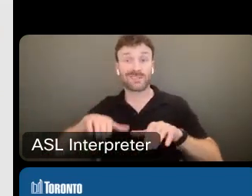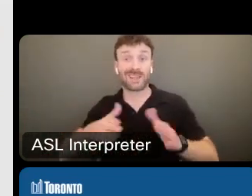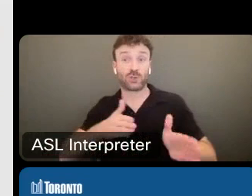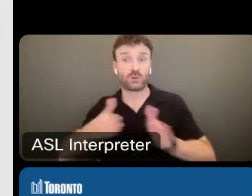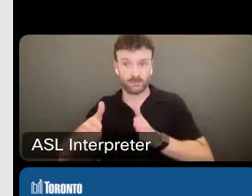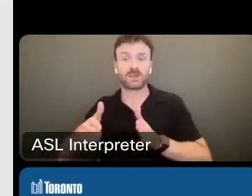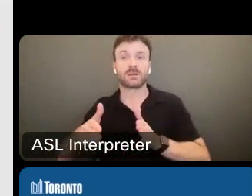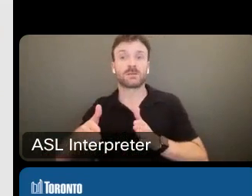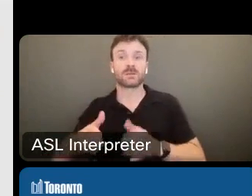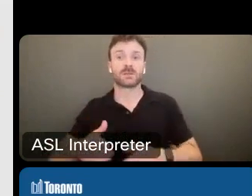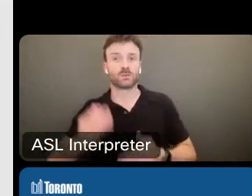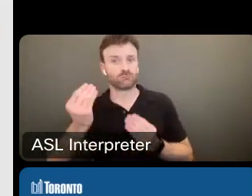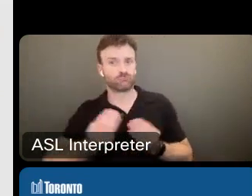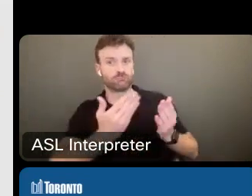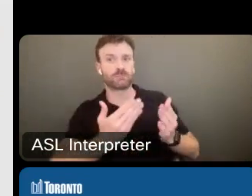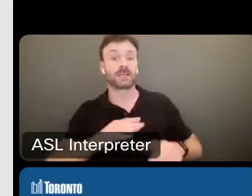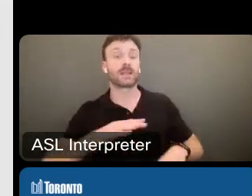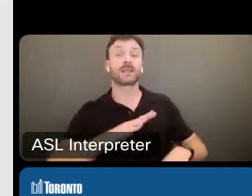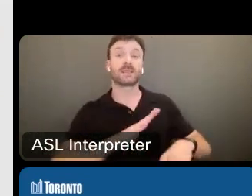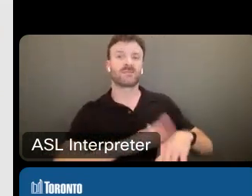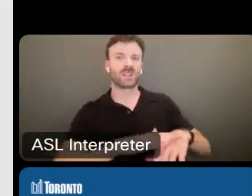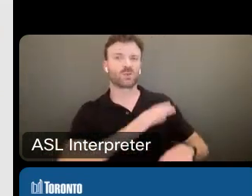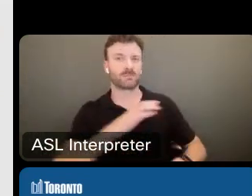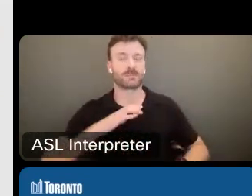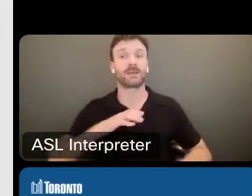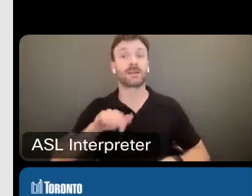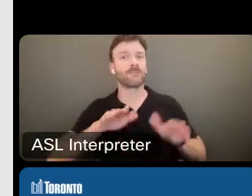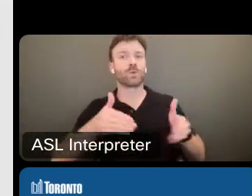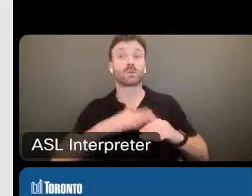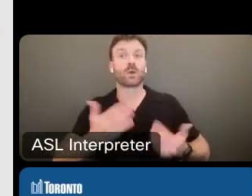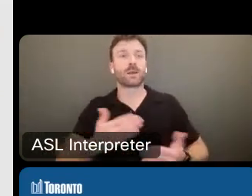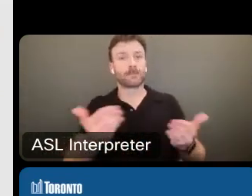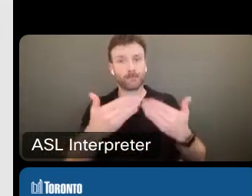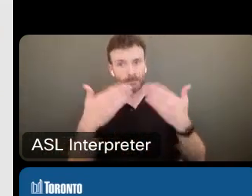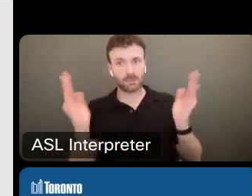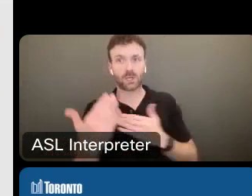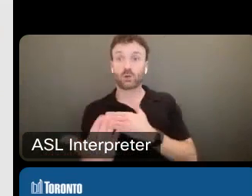Advisory Committee and it focused on public consultation that looked at all of the barriers